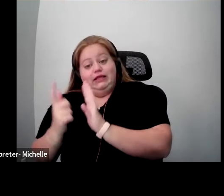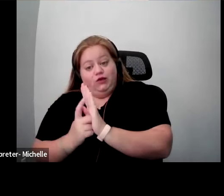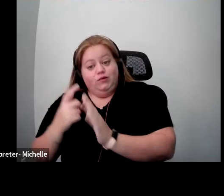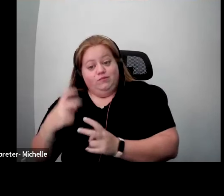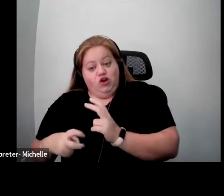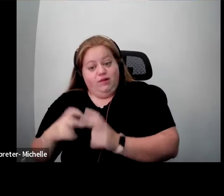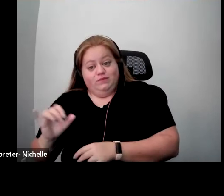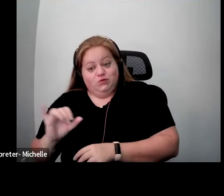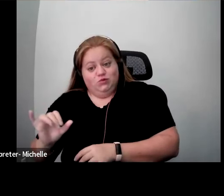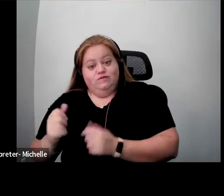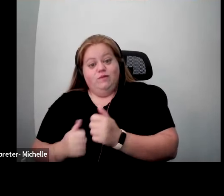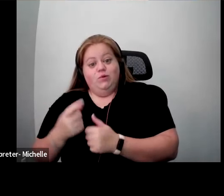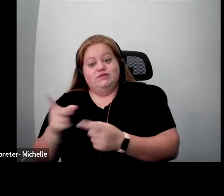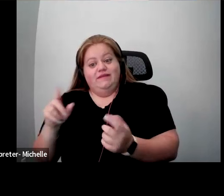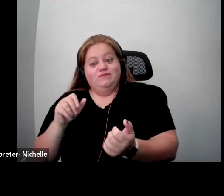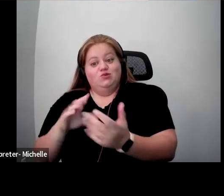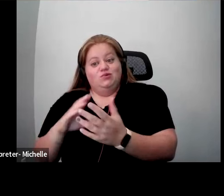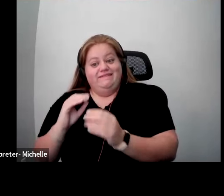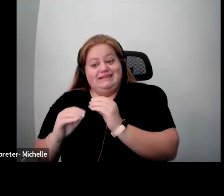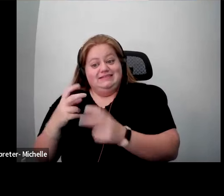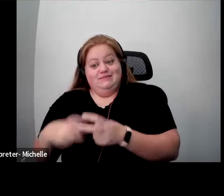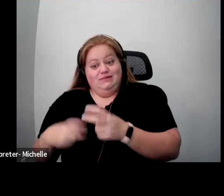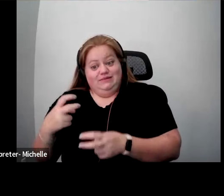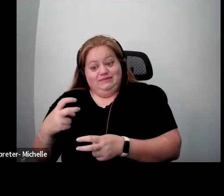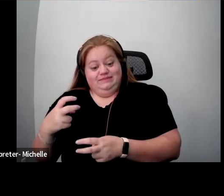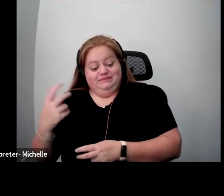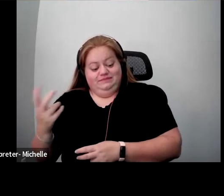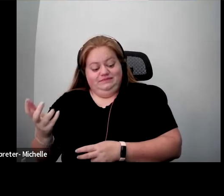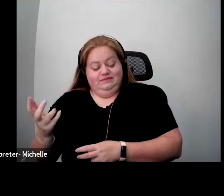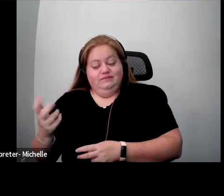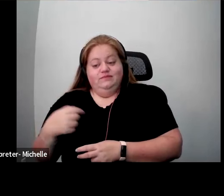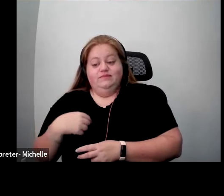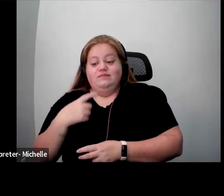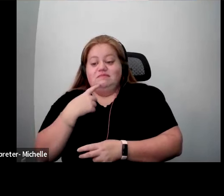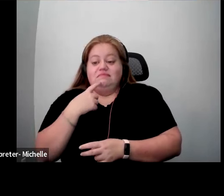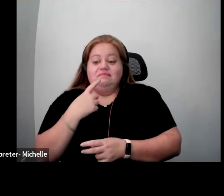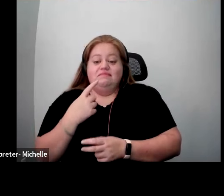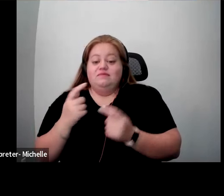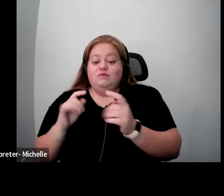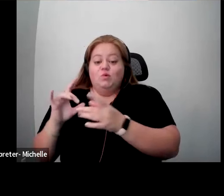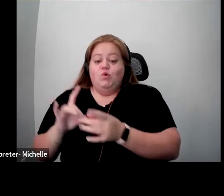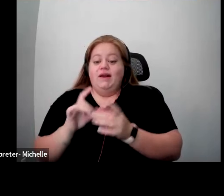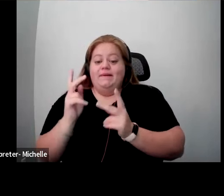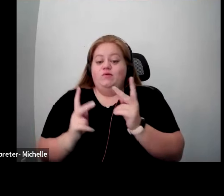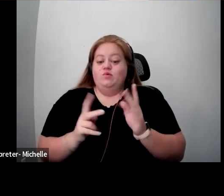to address the question. So I would say, coordinate with people who develop tools,